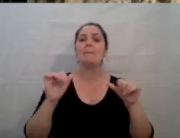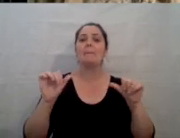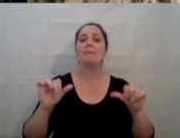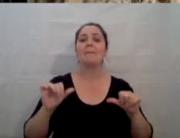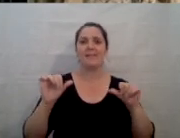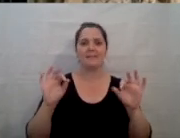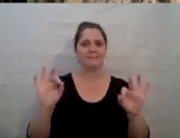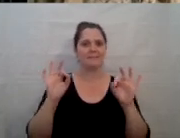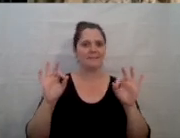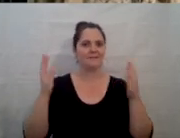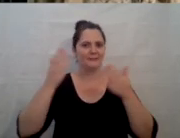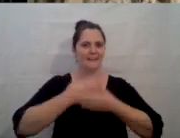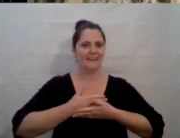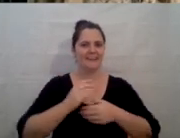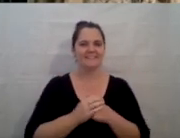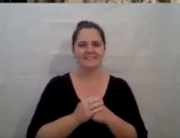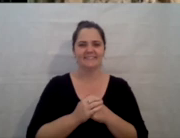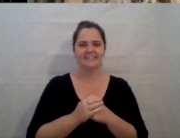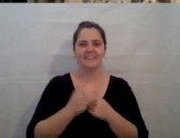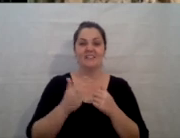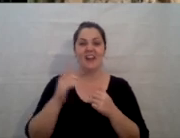because this is a first in a series of life drawing workshops